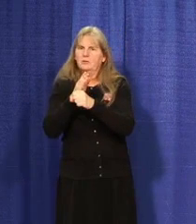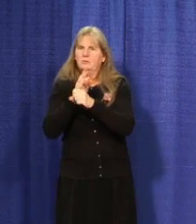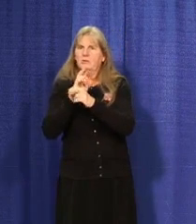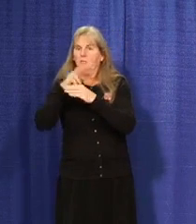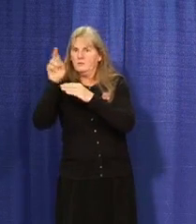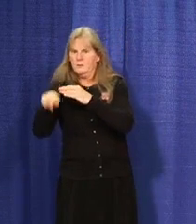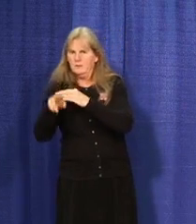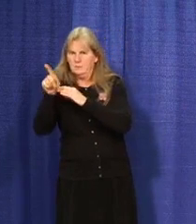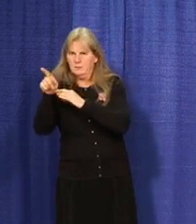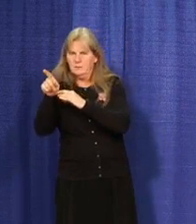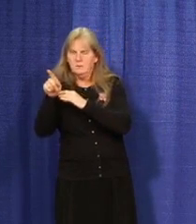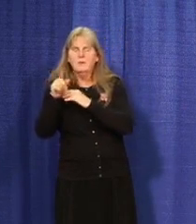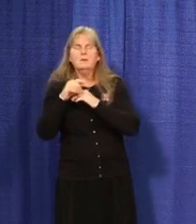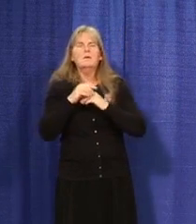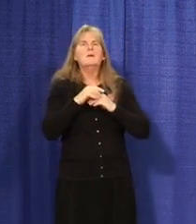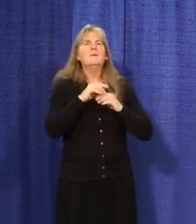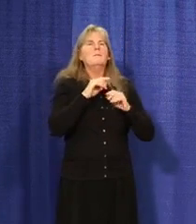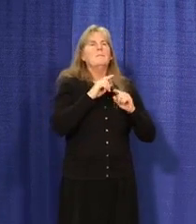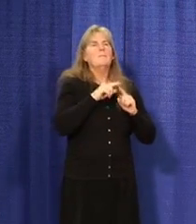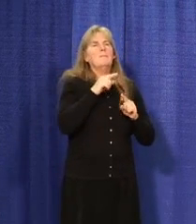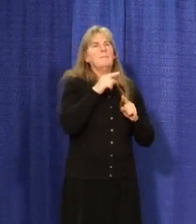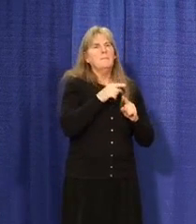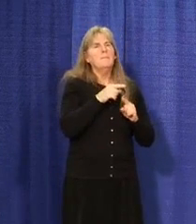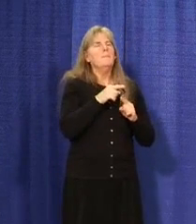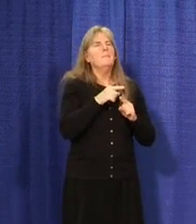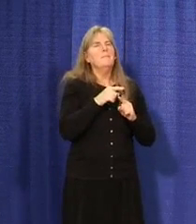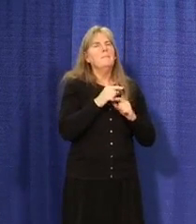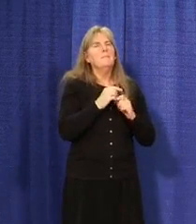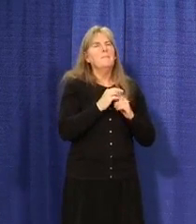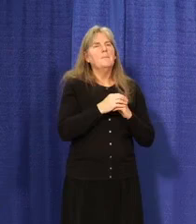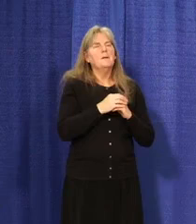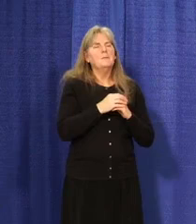until what is tested here versus